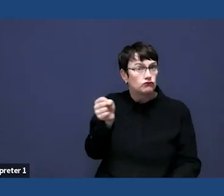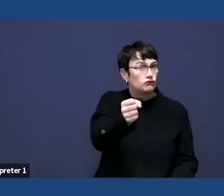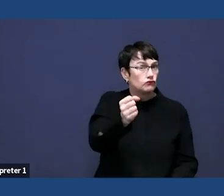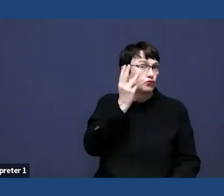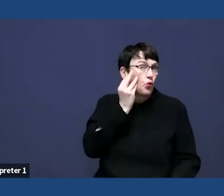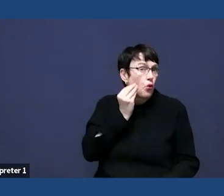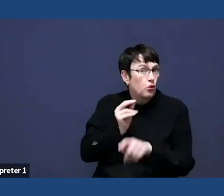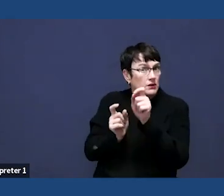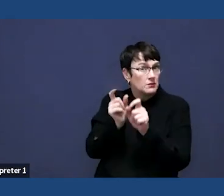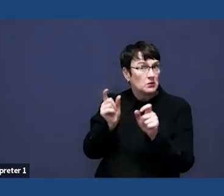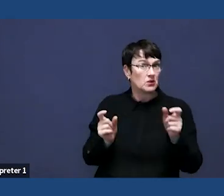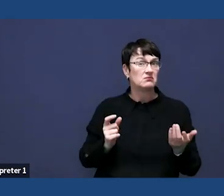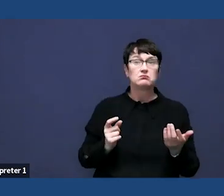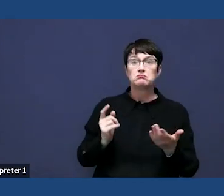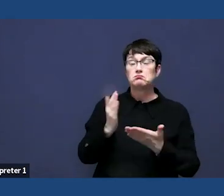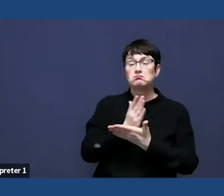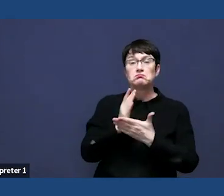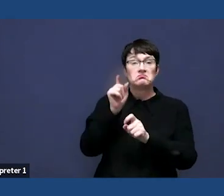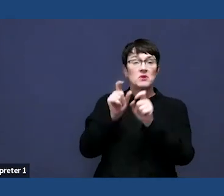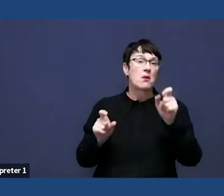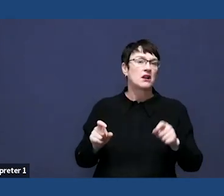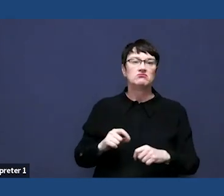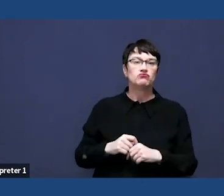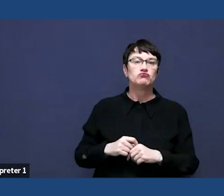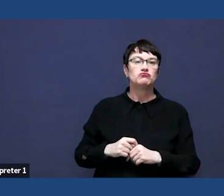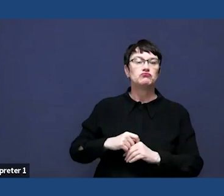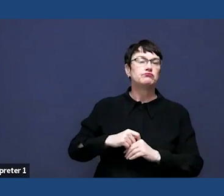65 for a mix of financial and personal reasons.